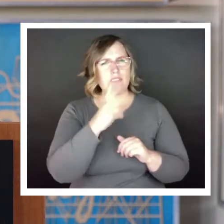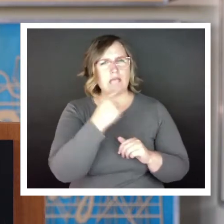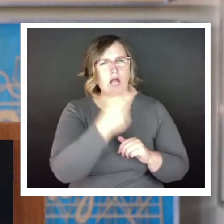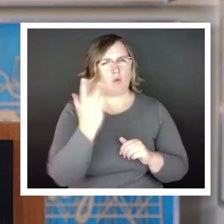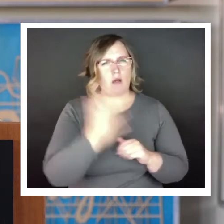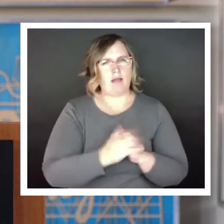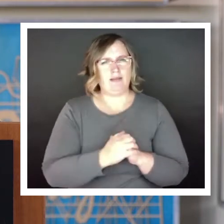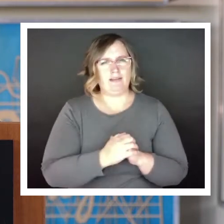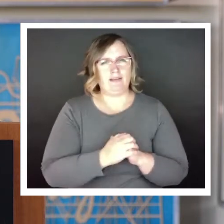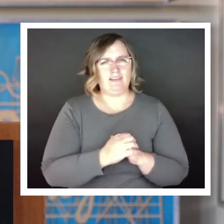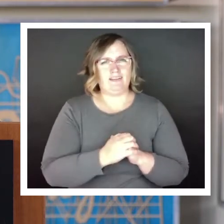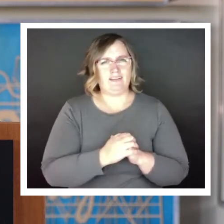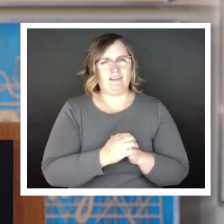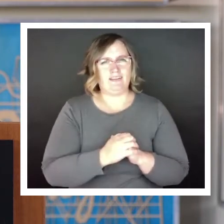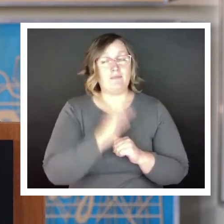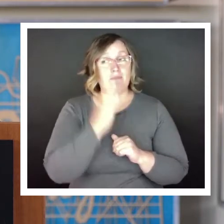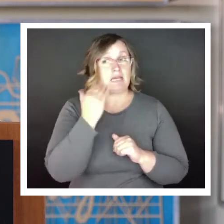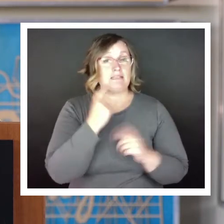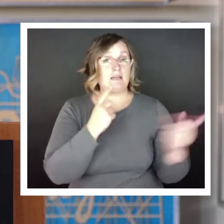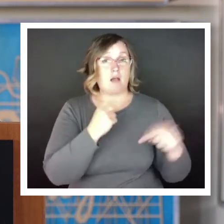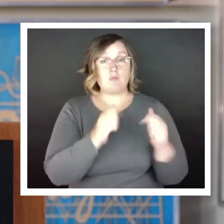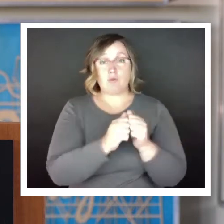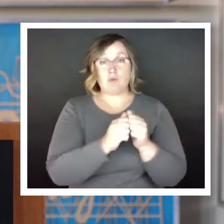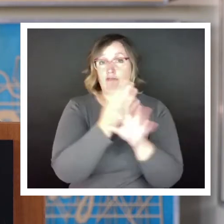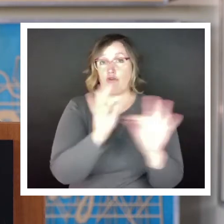Because it comes with a free lawyer, and not just any